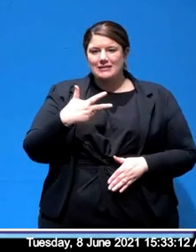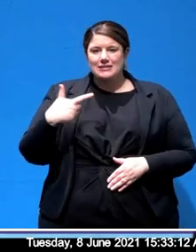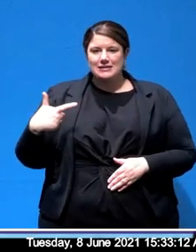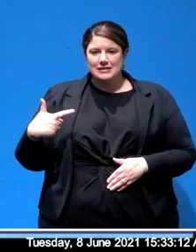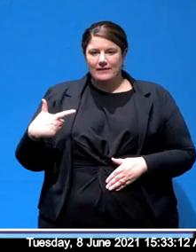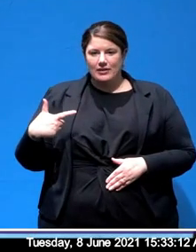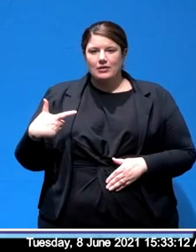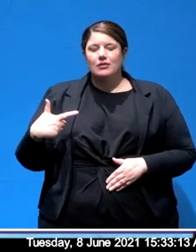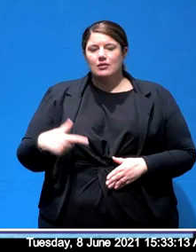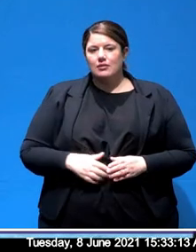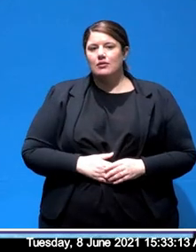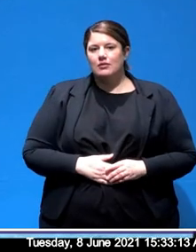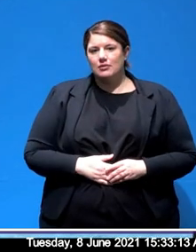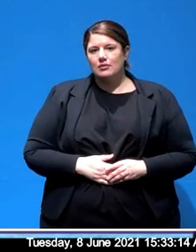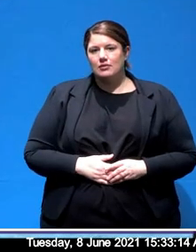This is about RiskMan for Managers.